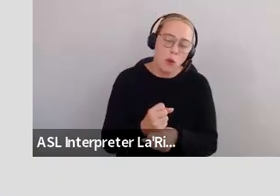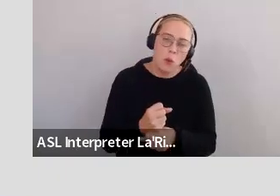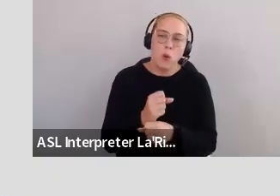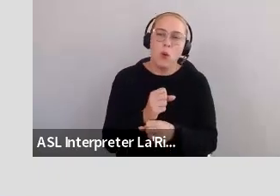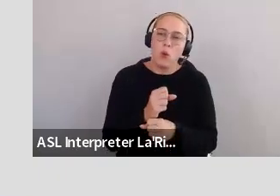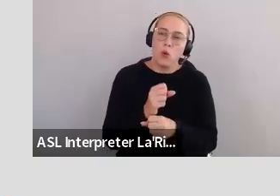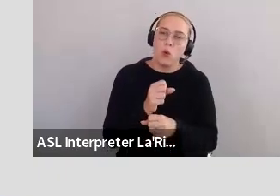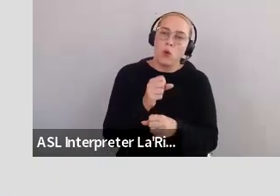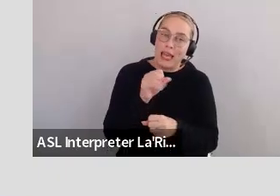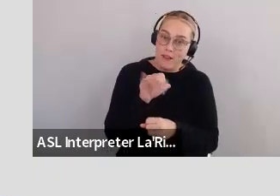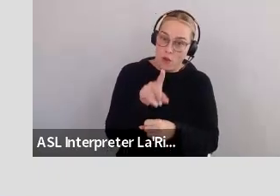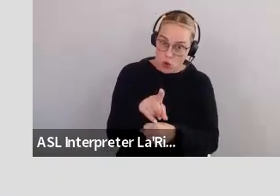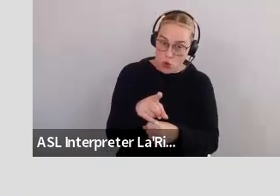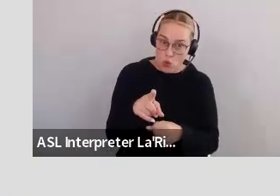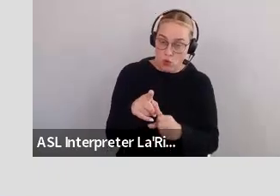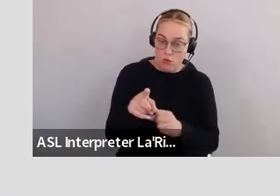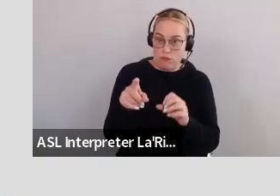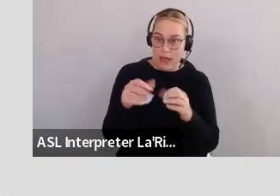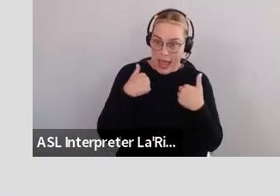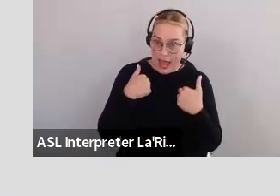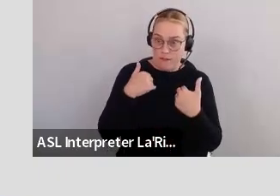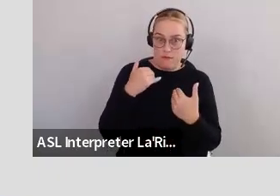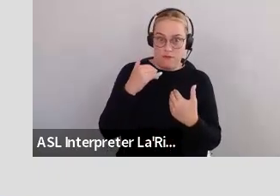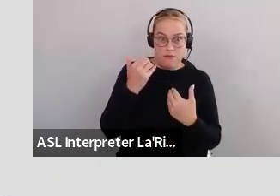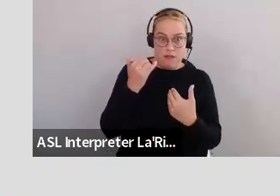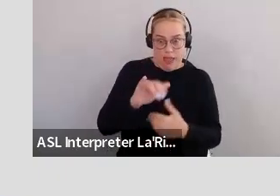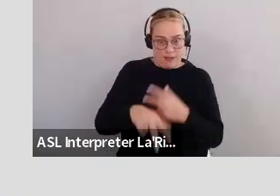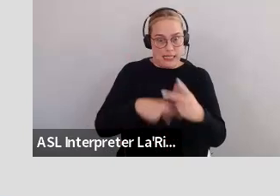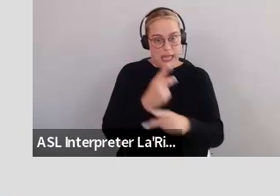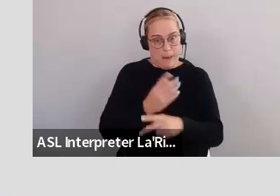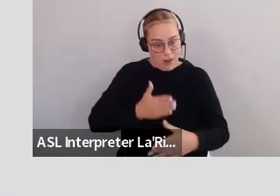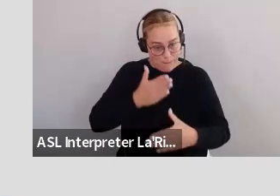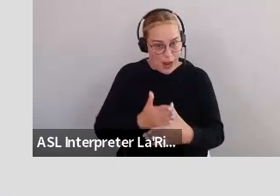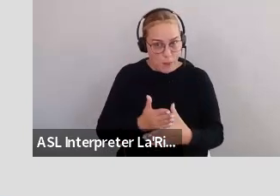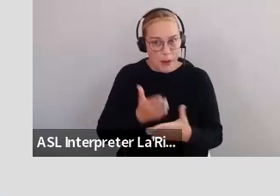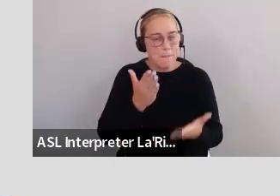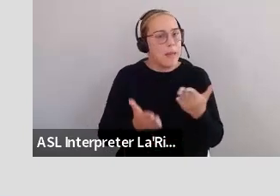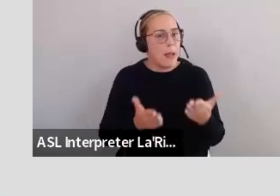history of epilepsy but hasn't had a seizure in years.